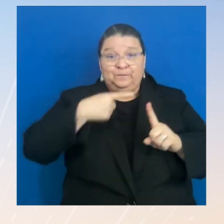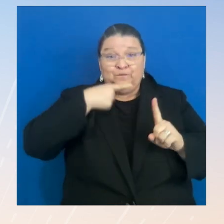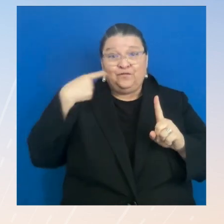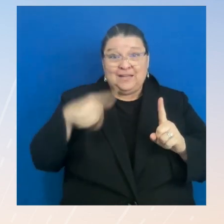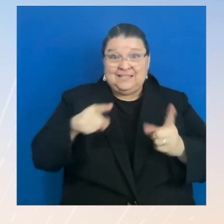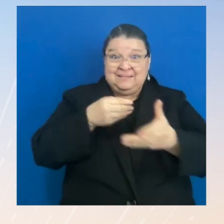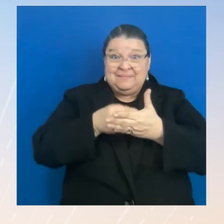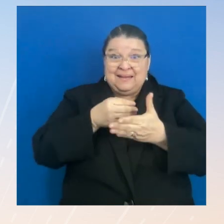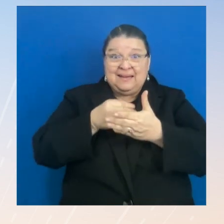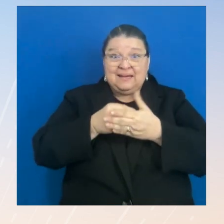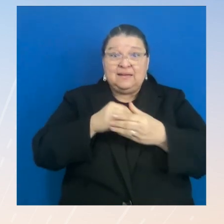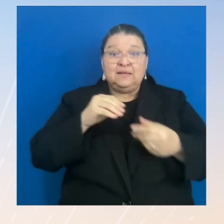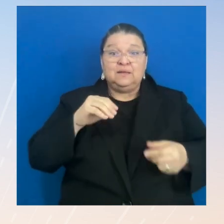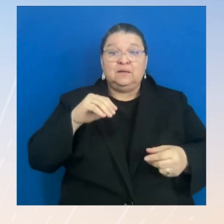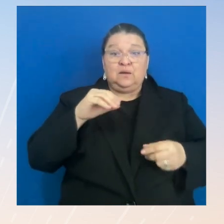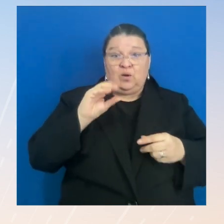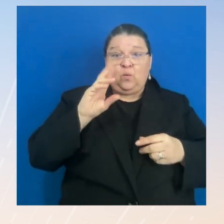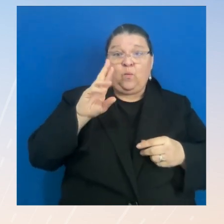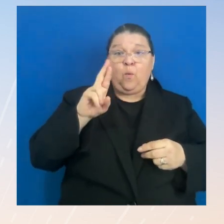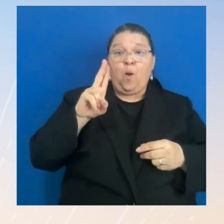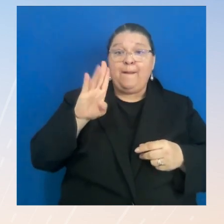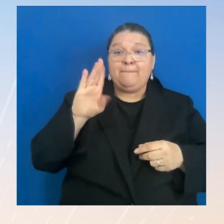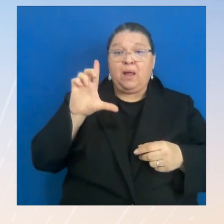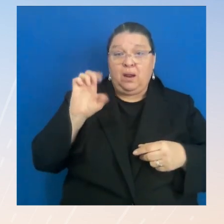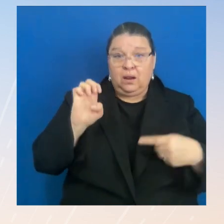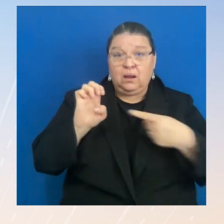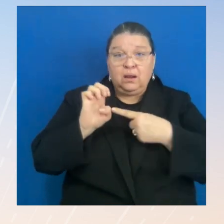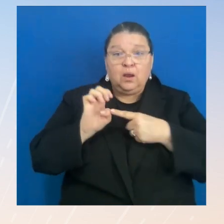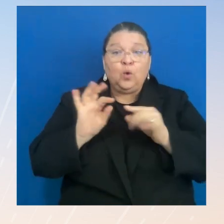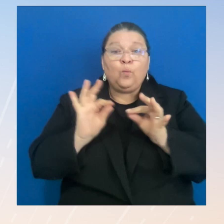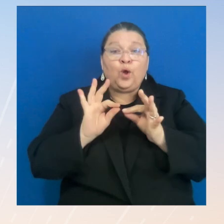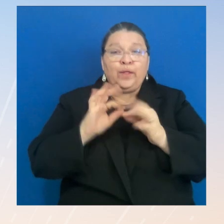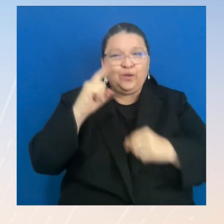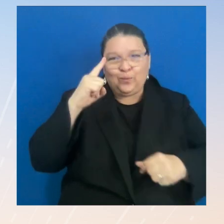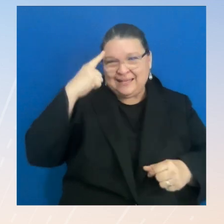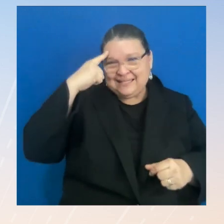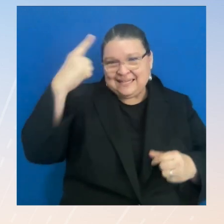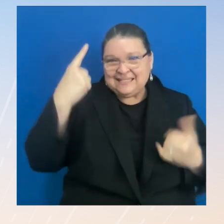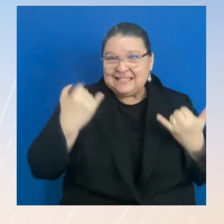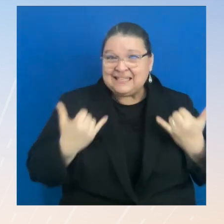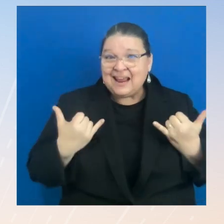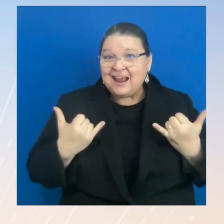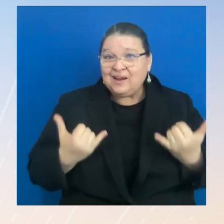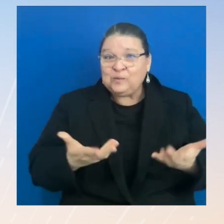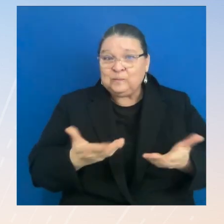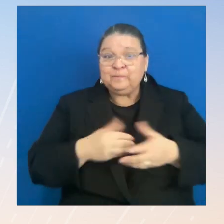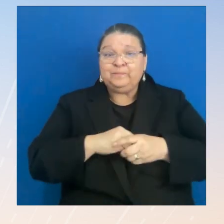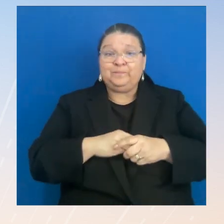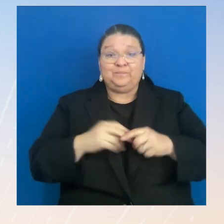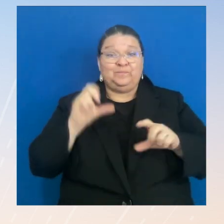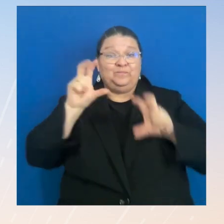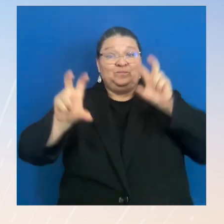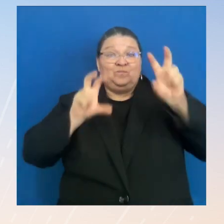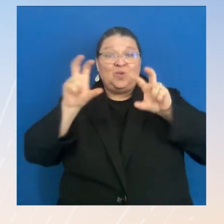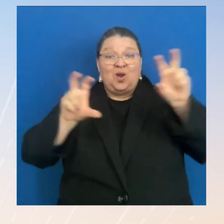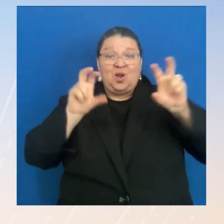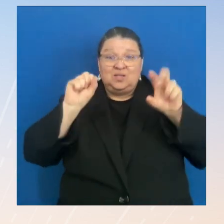The Russian stock market has been closed for nearly three weeks, longest in his- -- in its history, as they try to prevent a market crash.